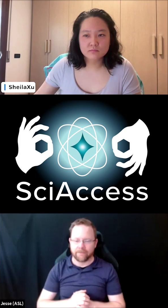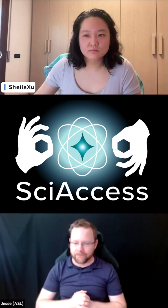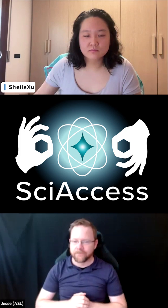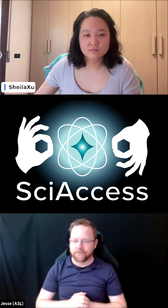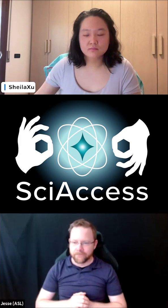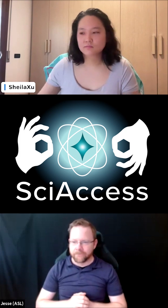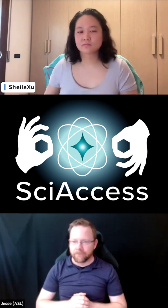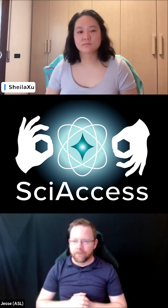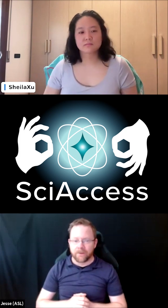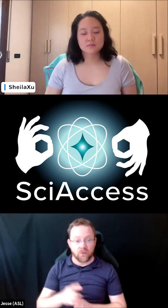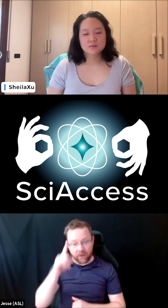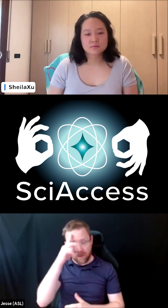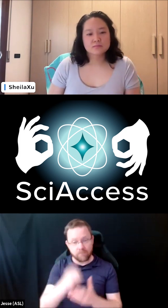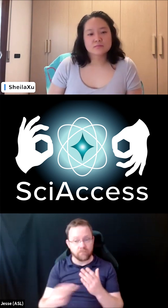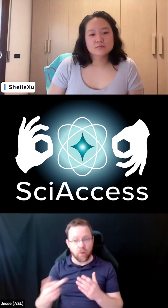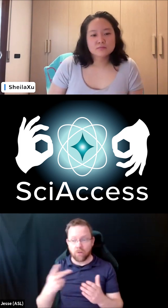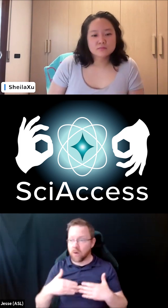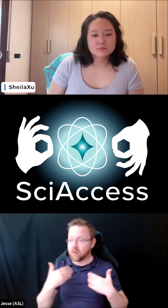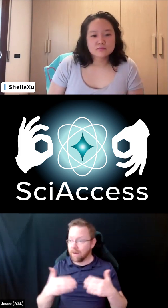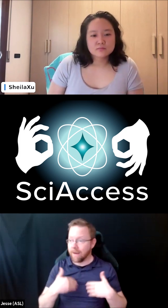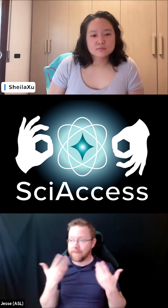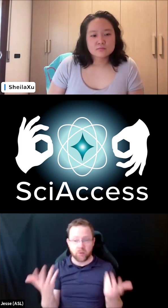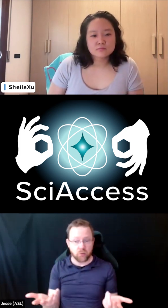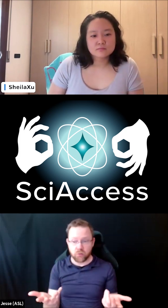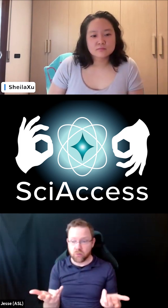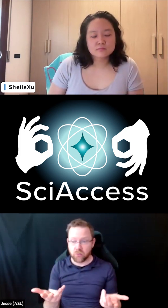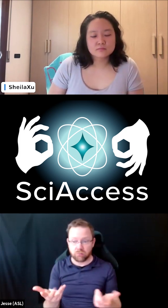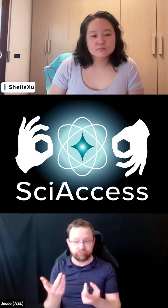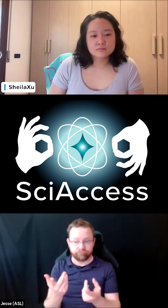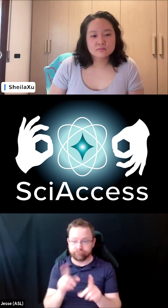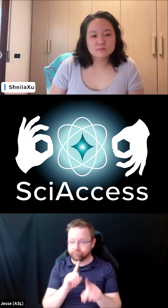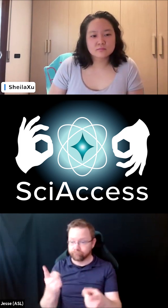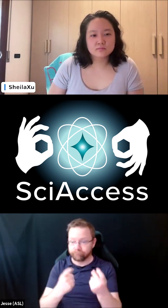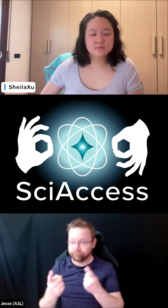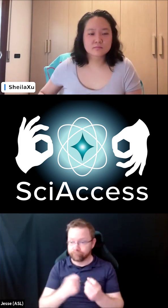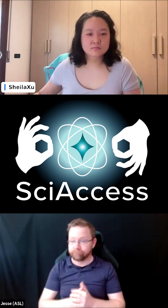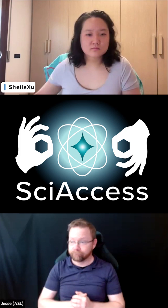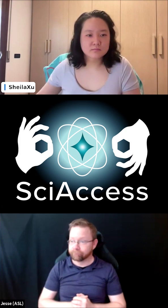Absolutely. Thank you so much for that.